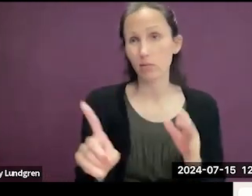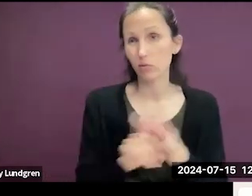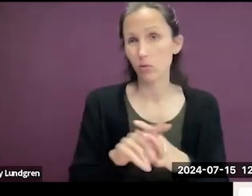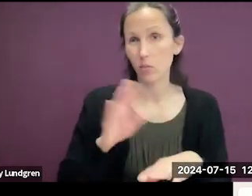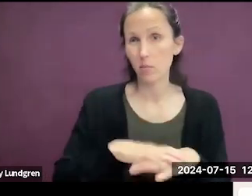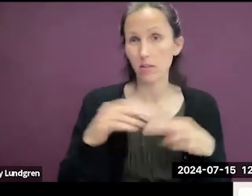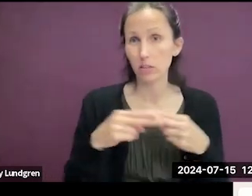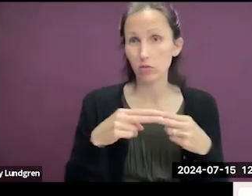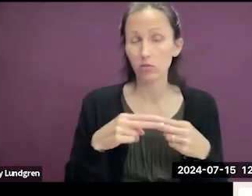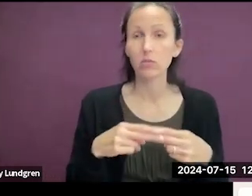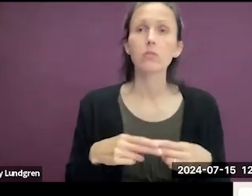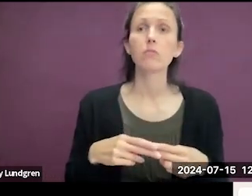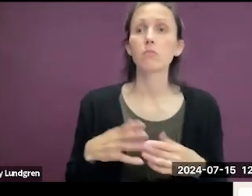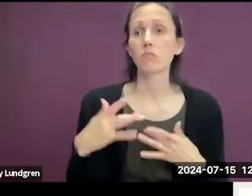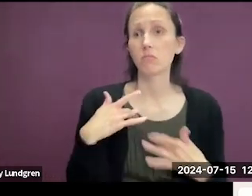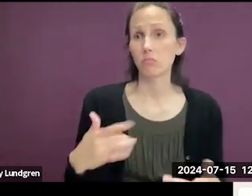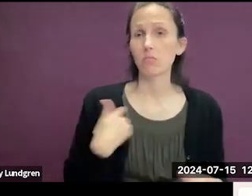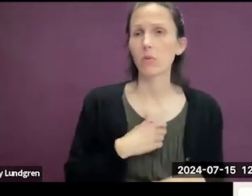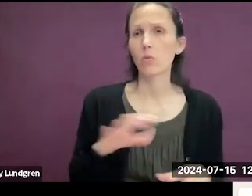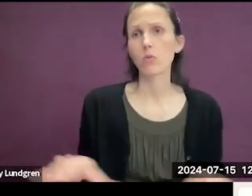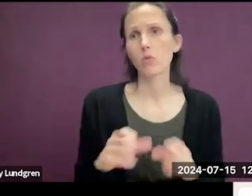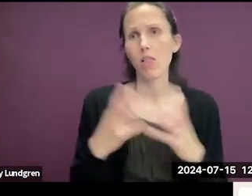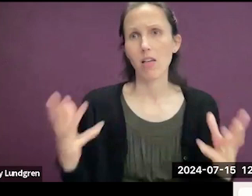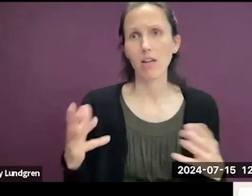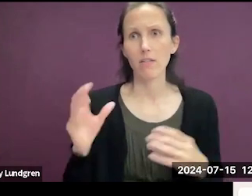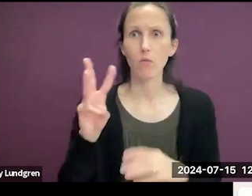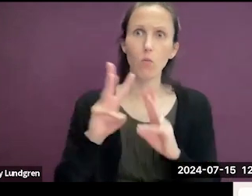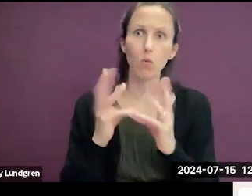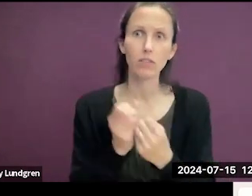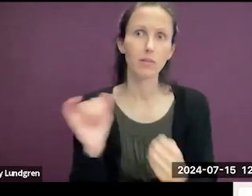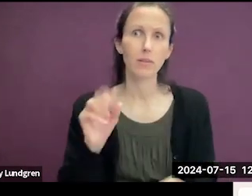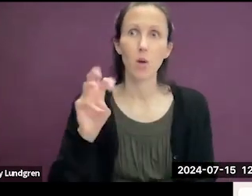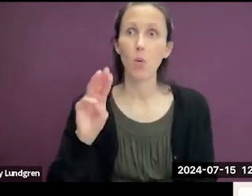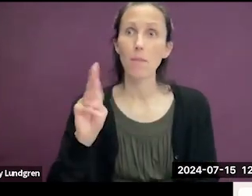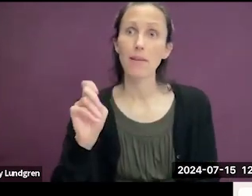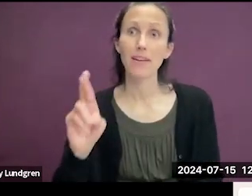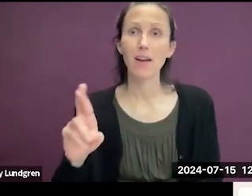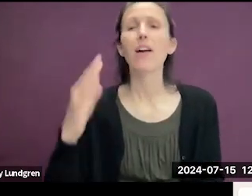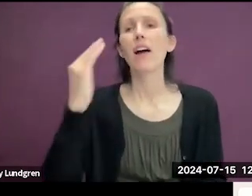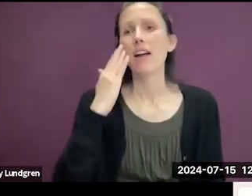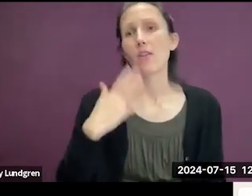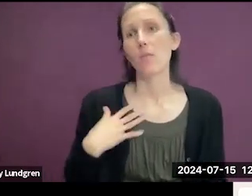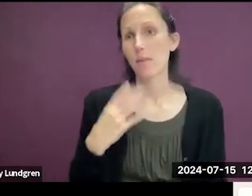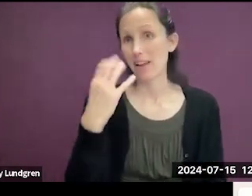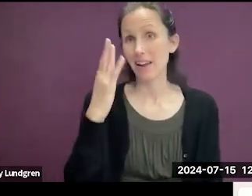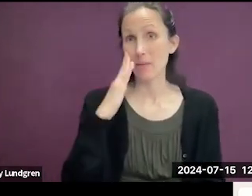Generally, we do a lot of workshops as webinars, and my camera image will appear in the upper right-hand corner.